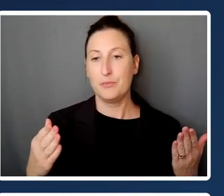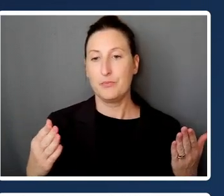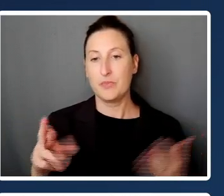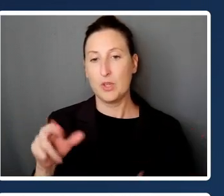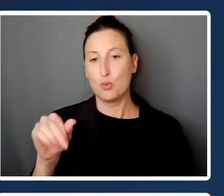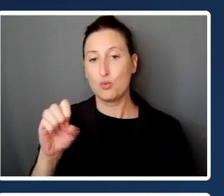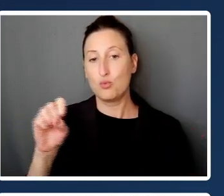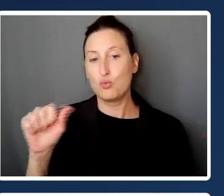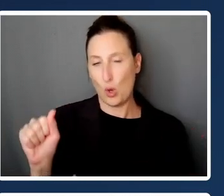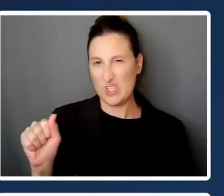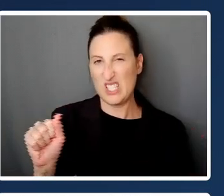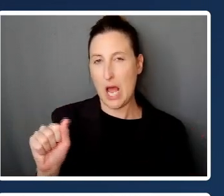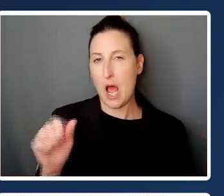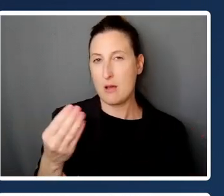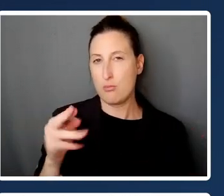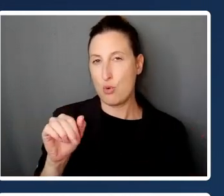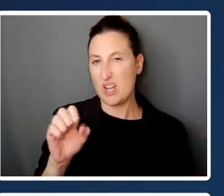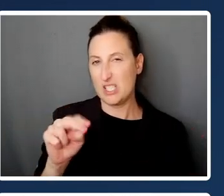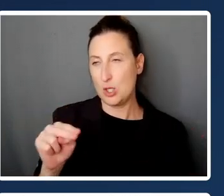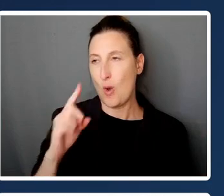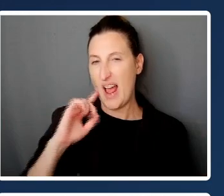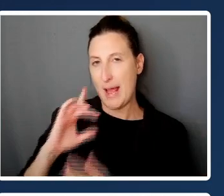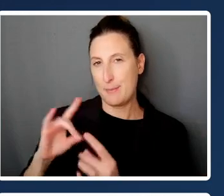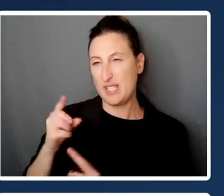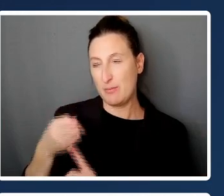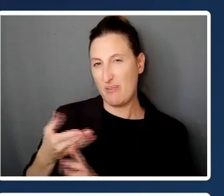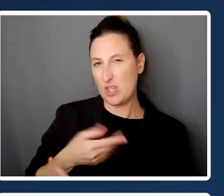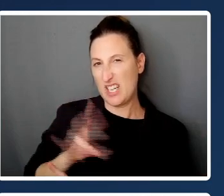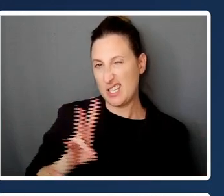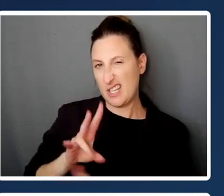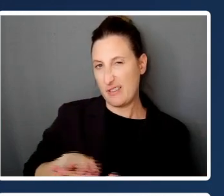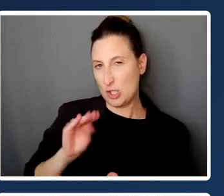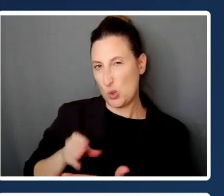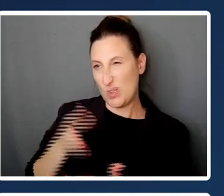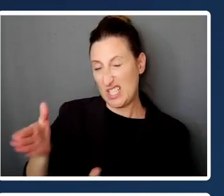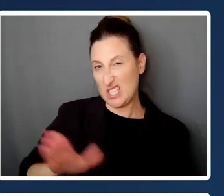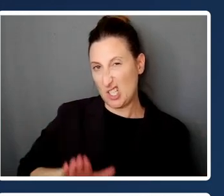those children -- seven, six other children in the school system. So, she'd been with, you know,